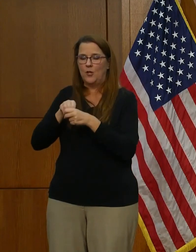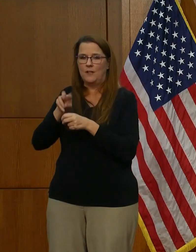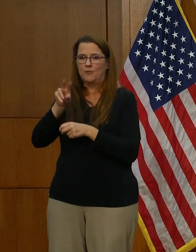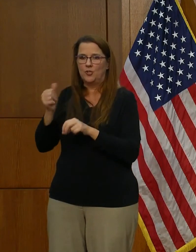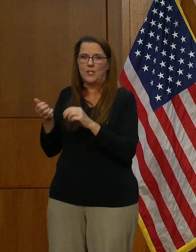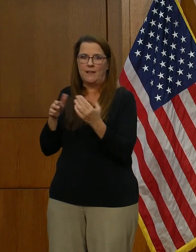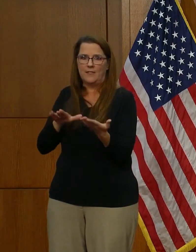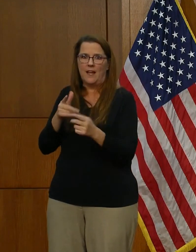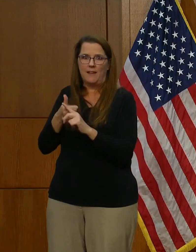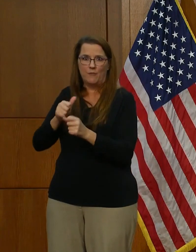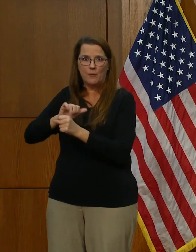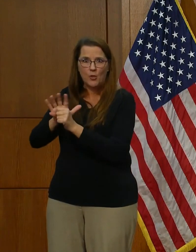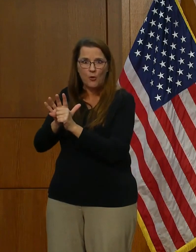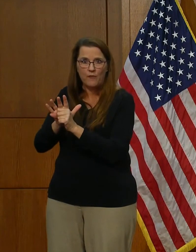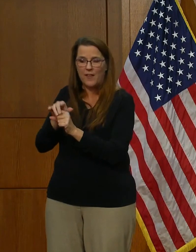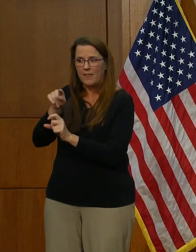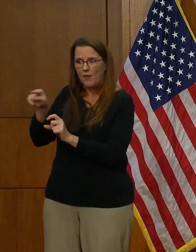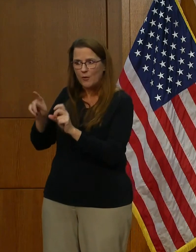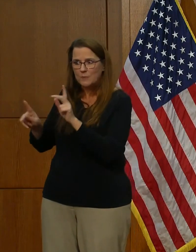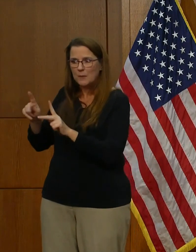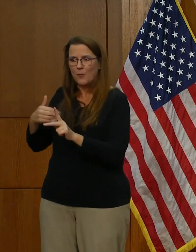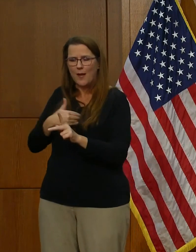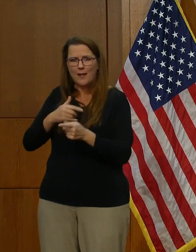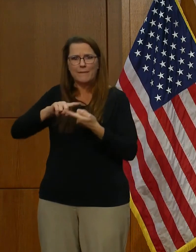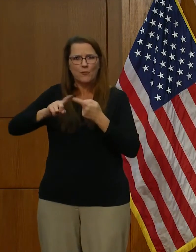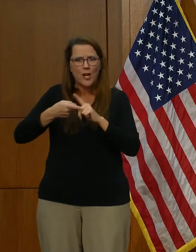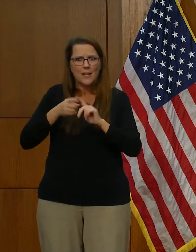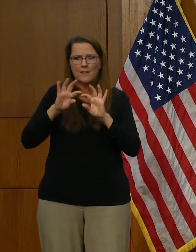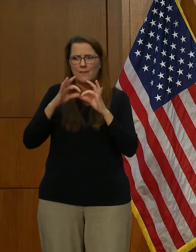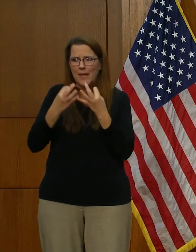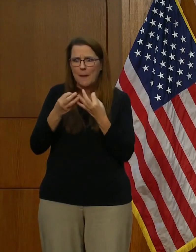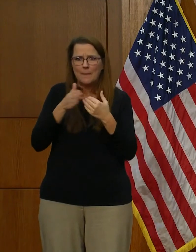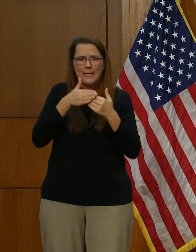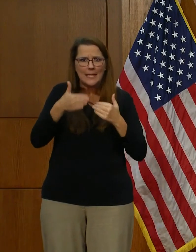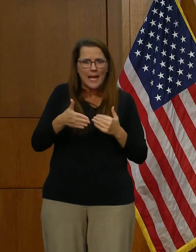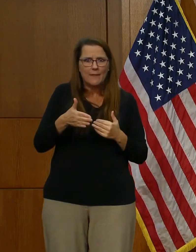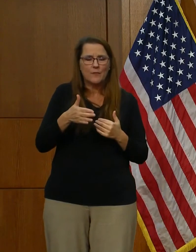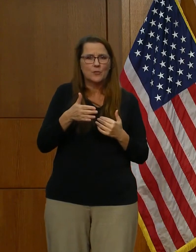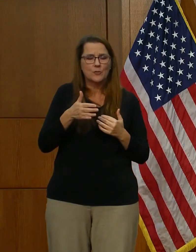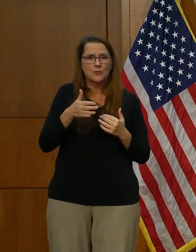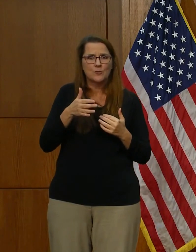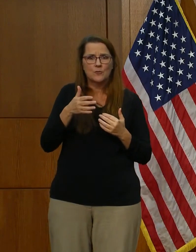VIRGINIANS TO THIS DISEASE, LEAVING BEHIND FAMILIES,